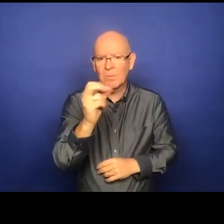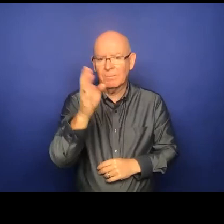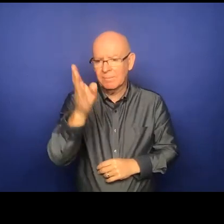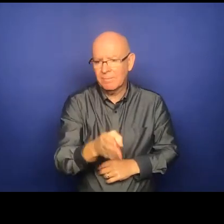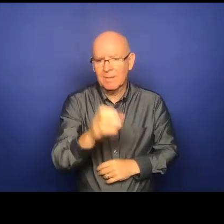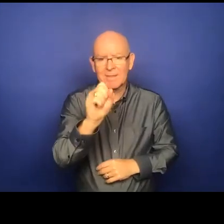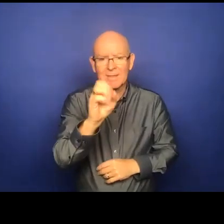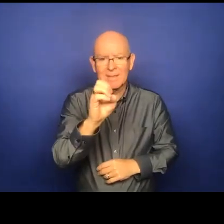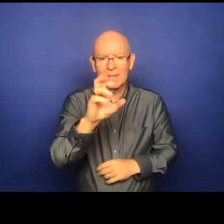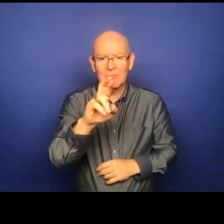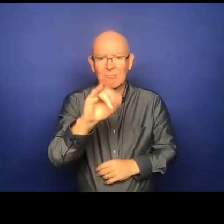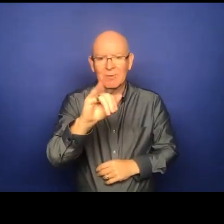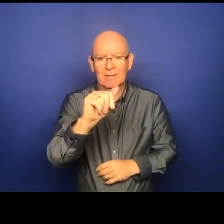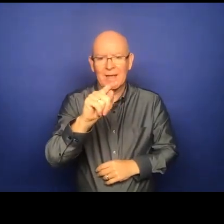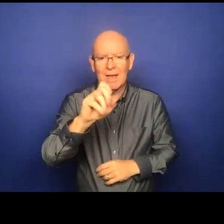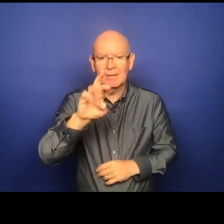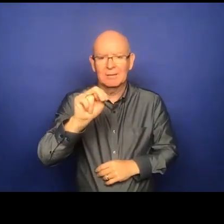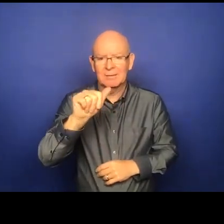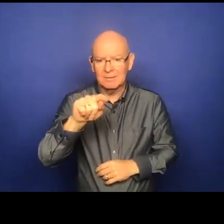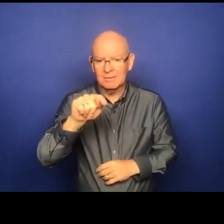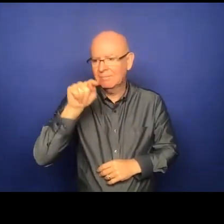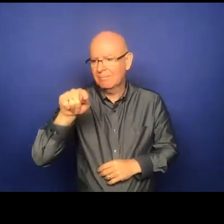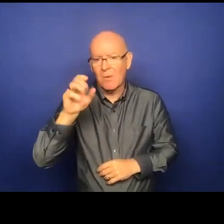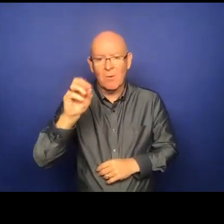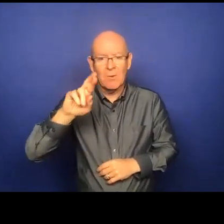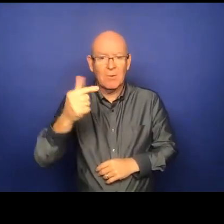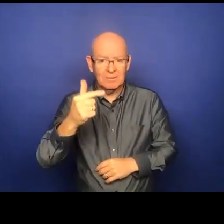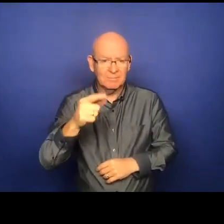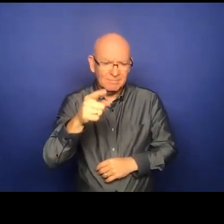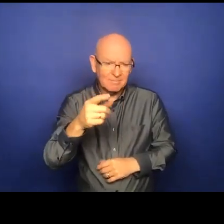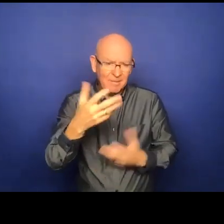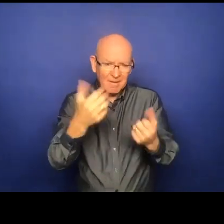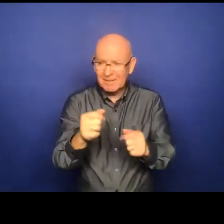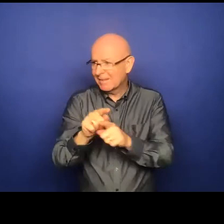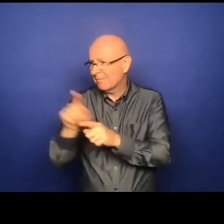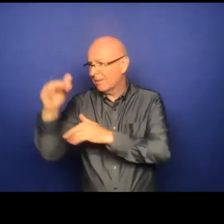2020/secretariat.org. You have that also in the chat